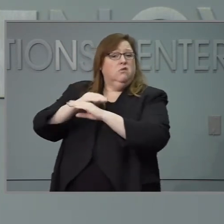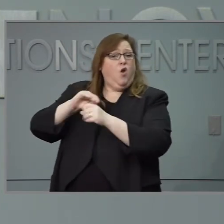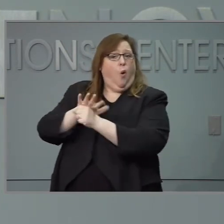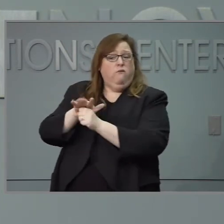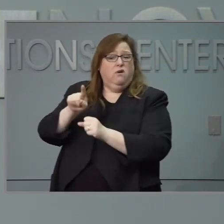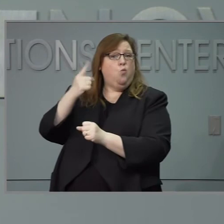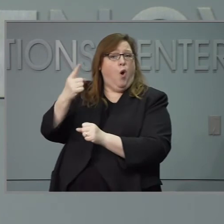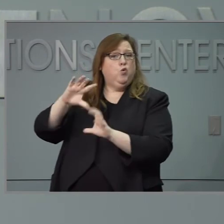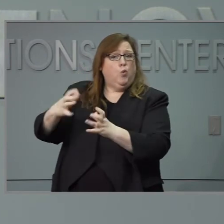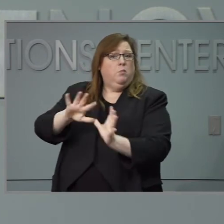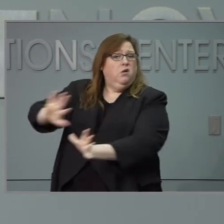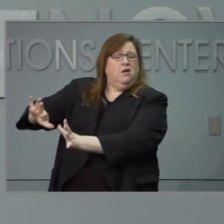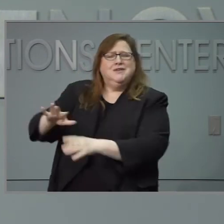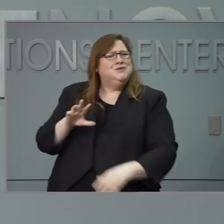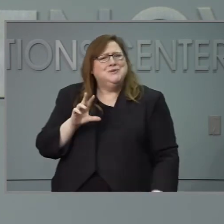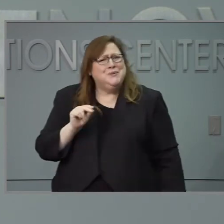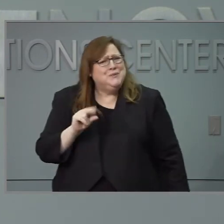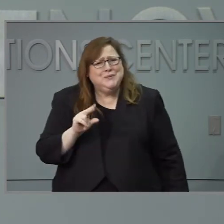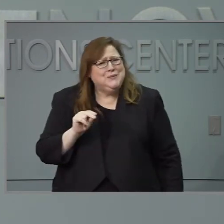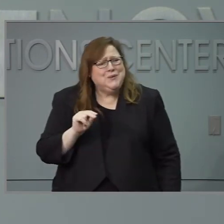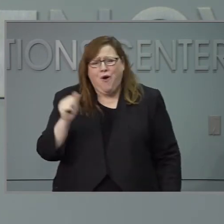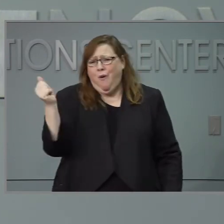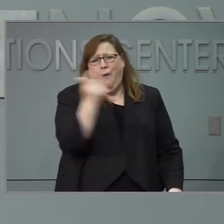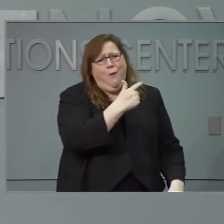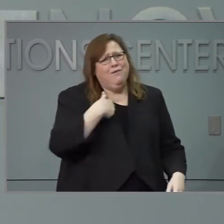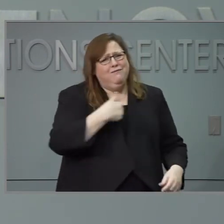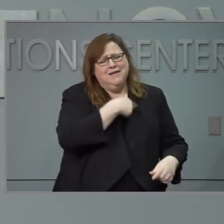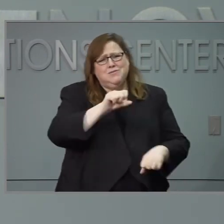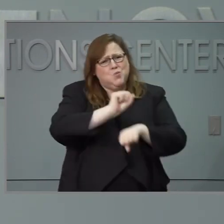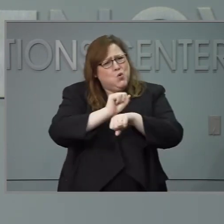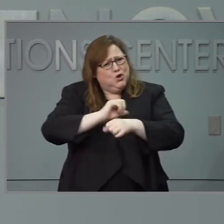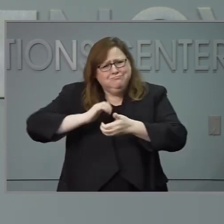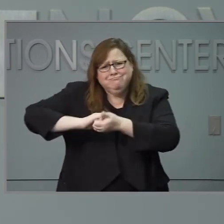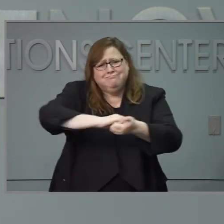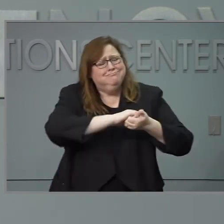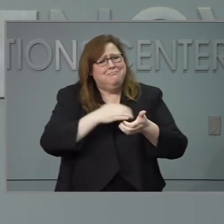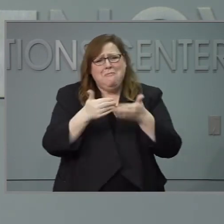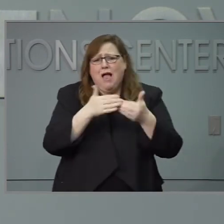COSAS DIFÍCILES, VA A LLEVAR AÑOS SOLUCIONAR ESTAS COSAS